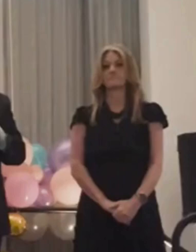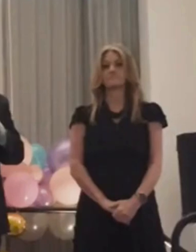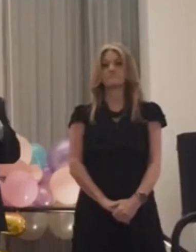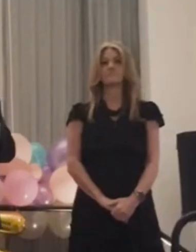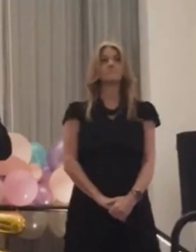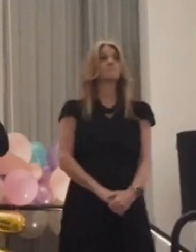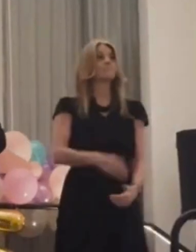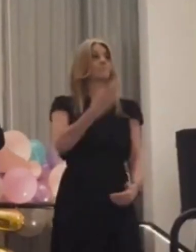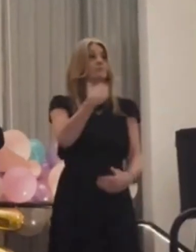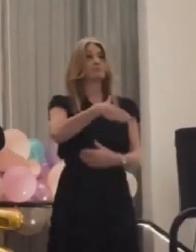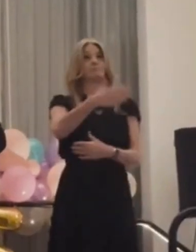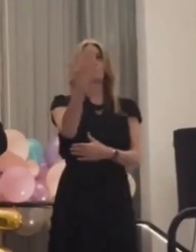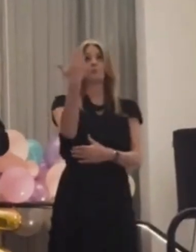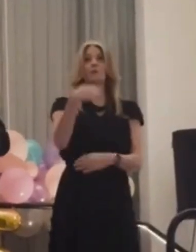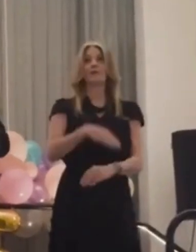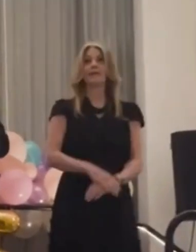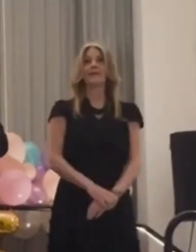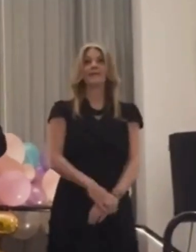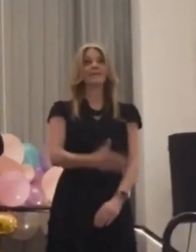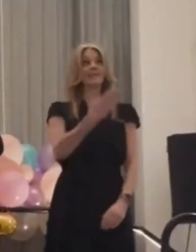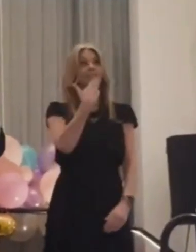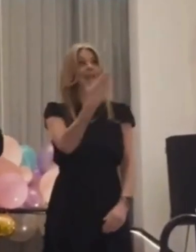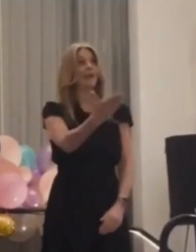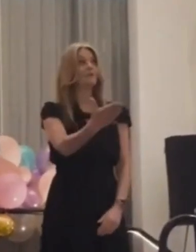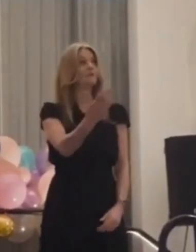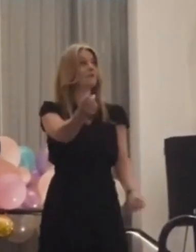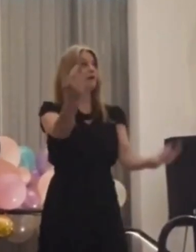Good morning! Thank you for coming today.